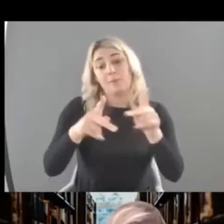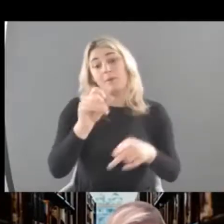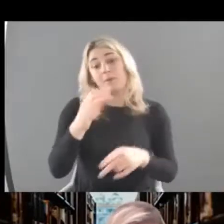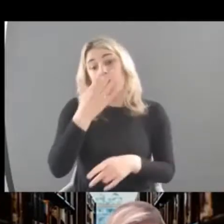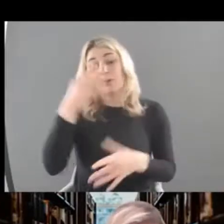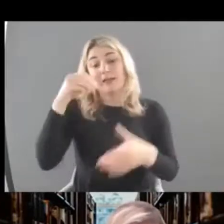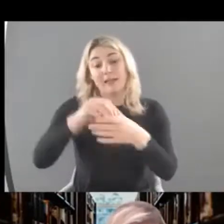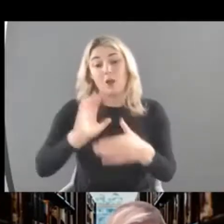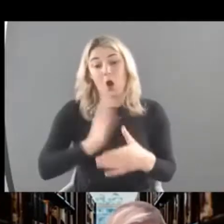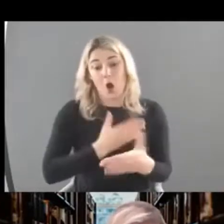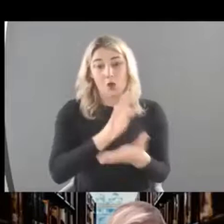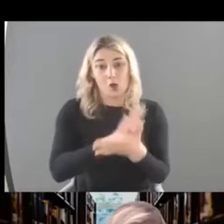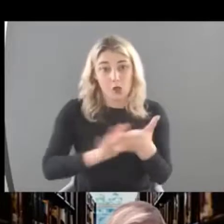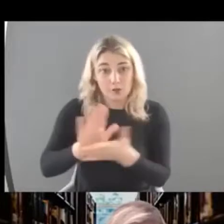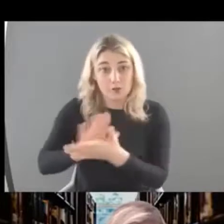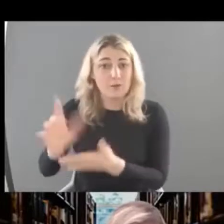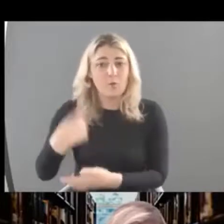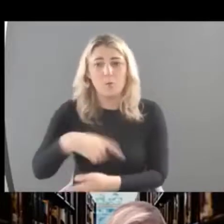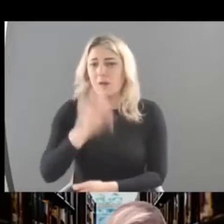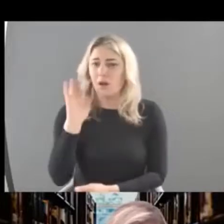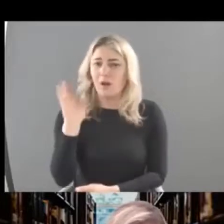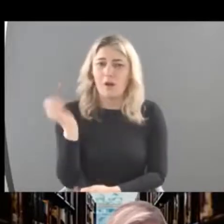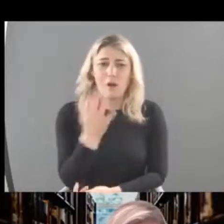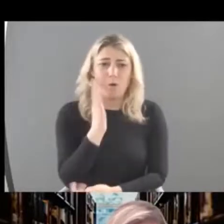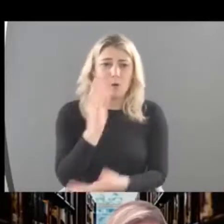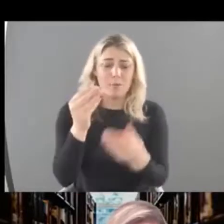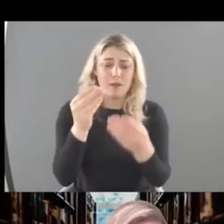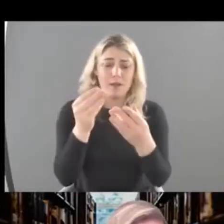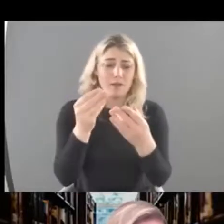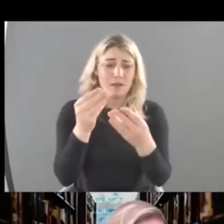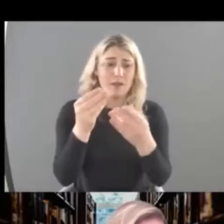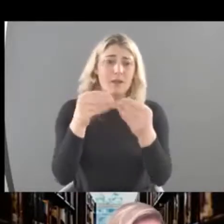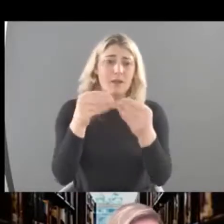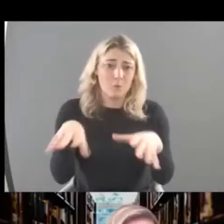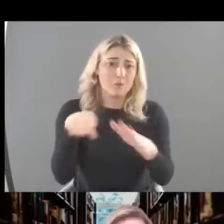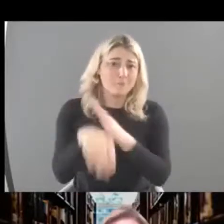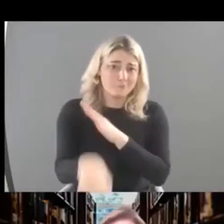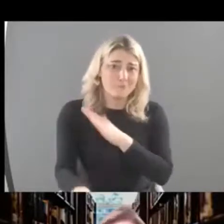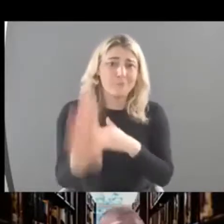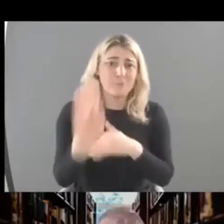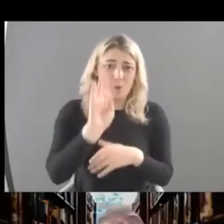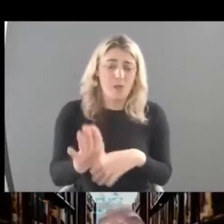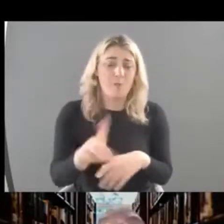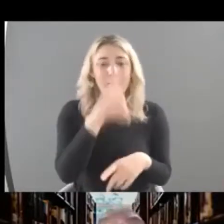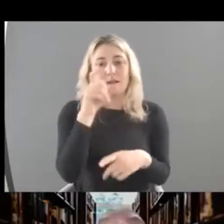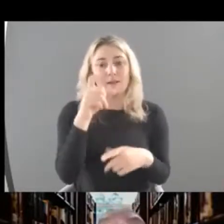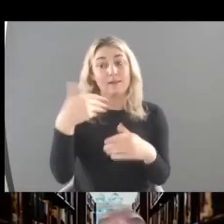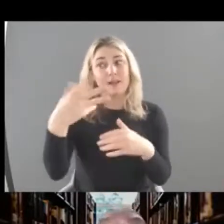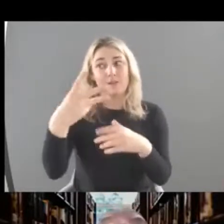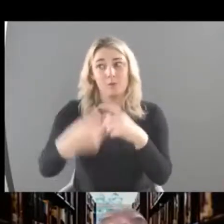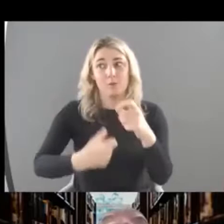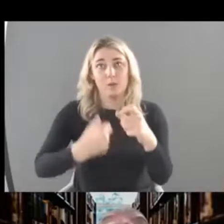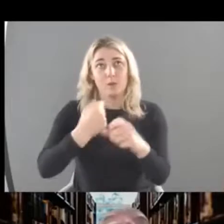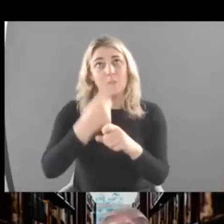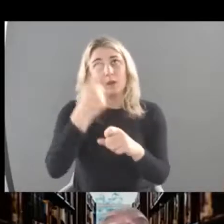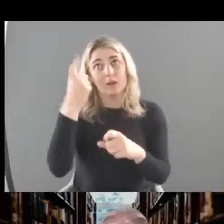really losing in the next few years. Because when I think about the 5.5 or